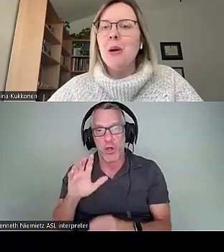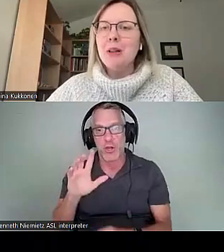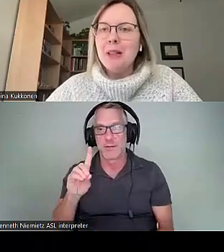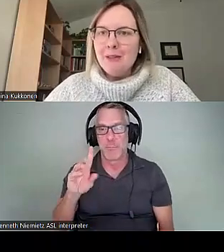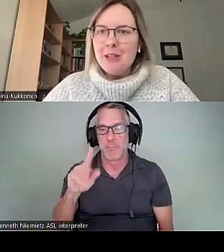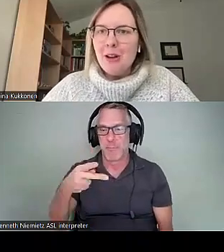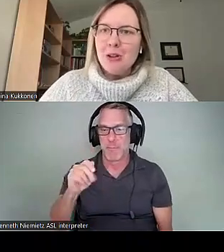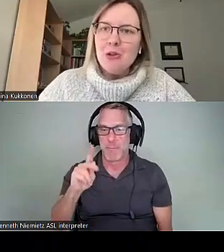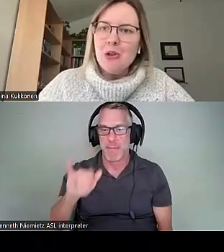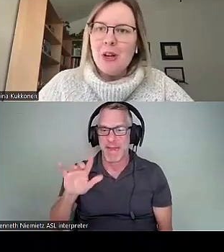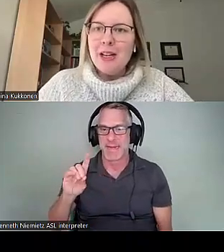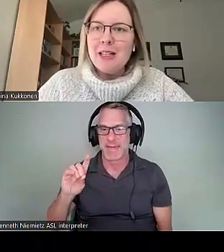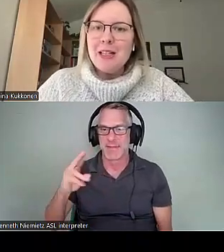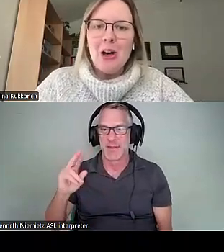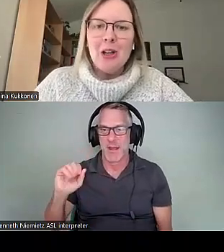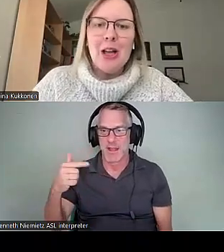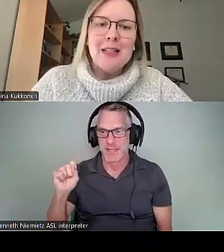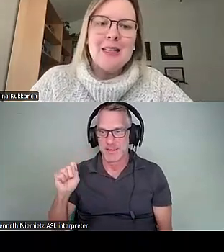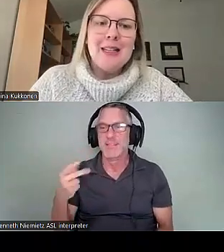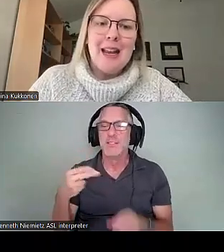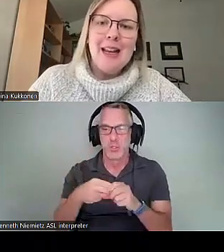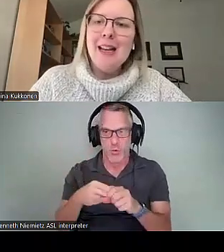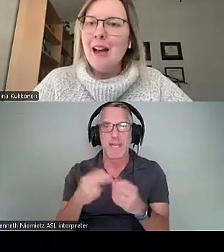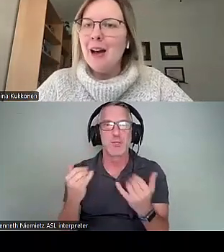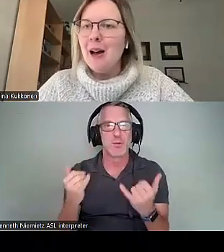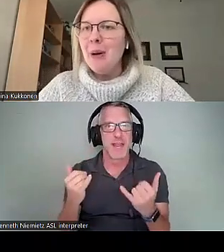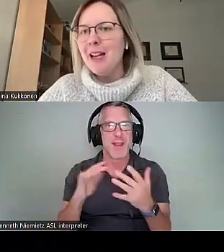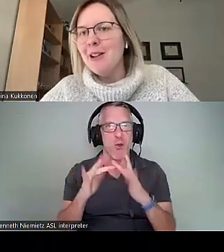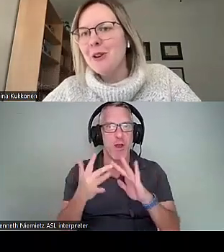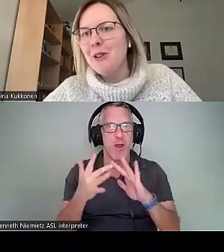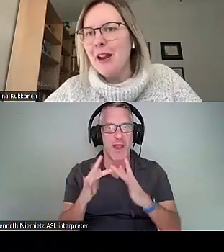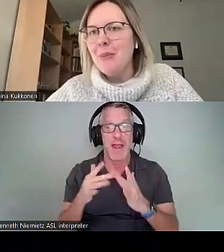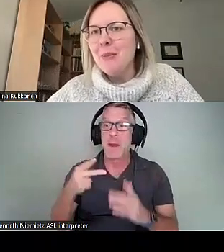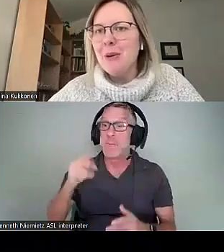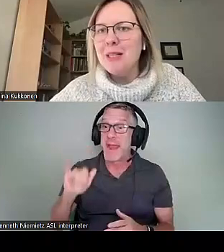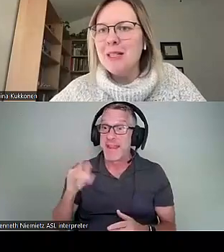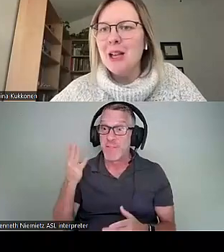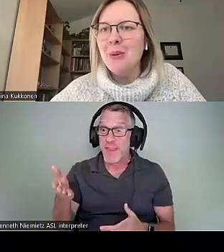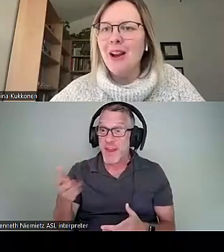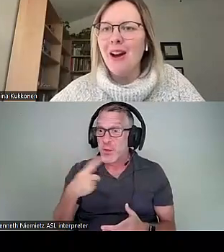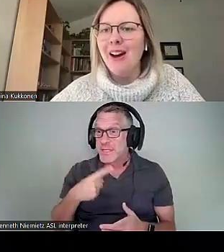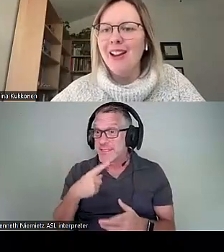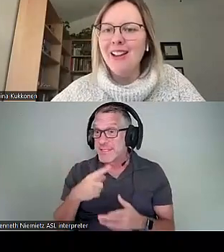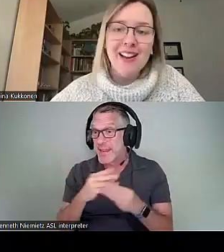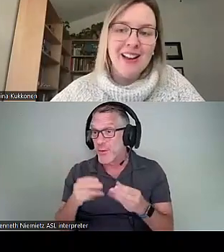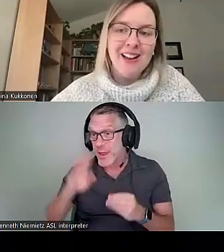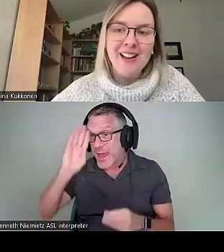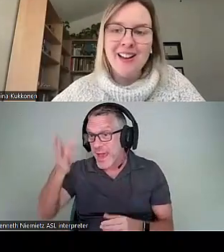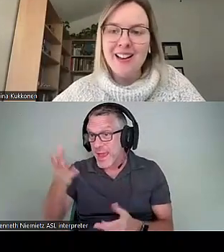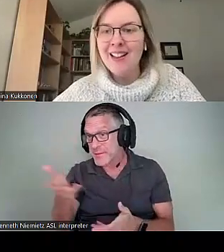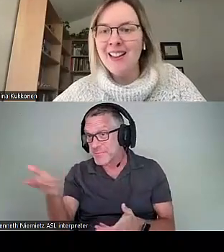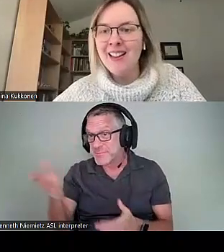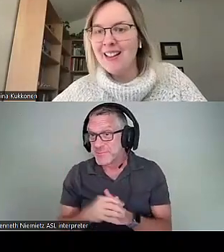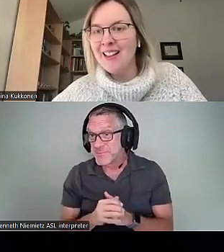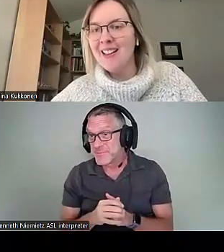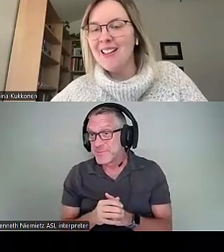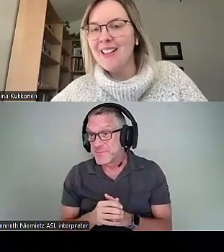I believe is also joining us online today. Patty, if you're there, maybe you want to say a quick hi.